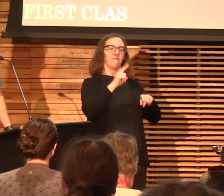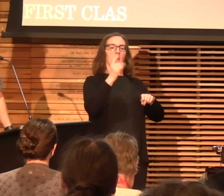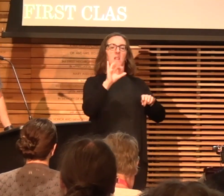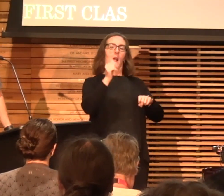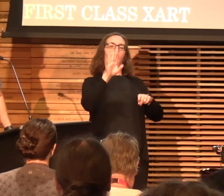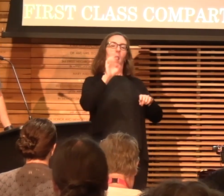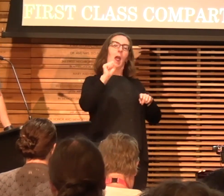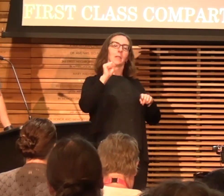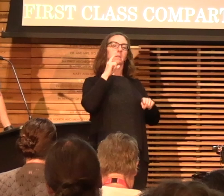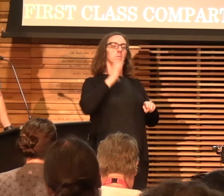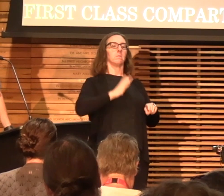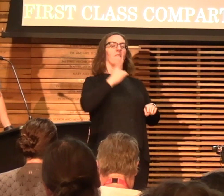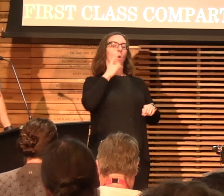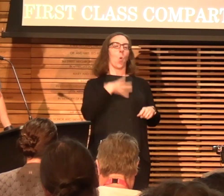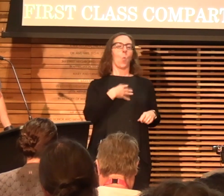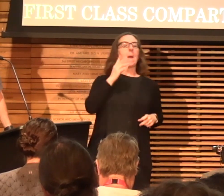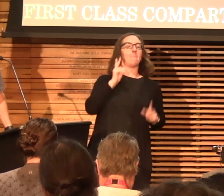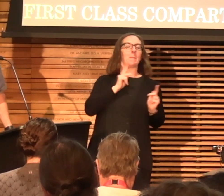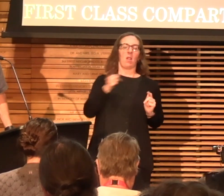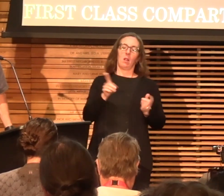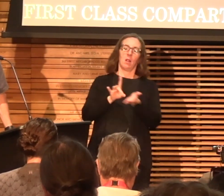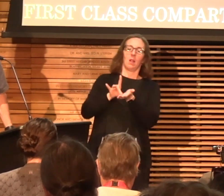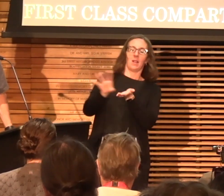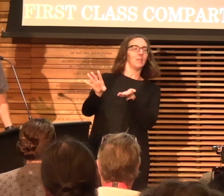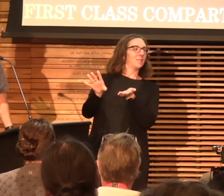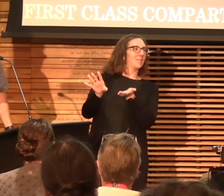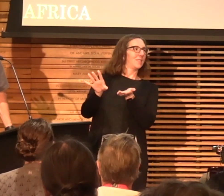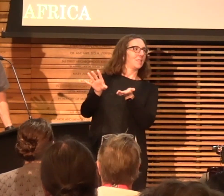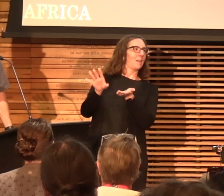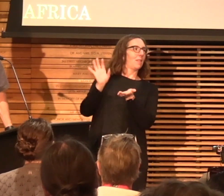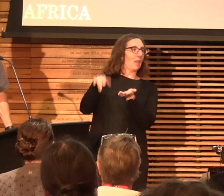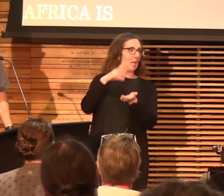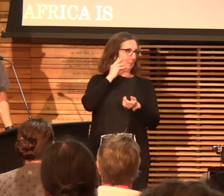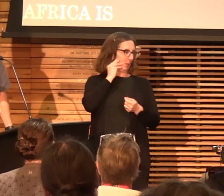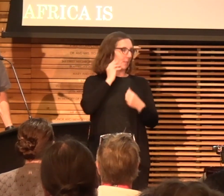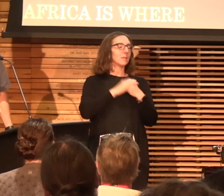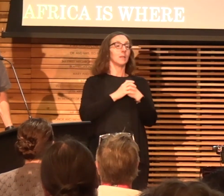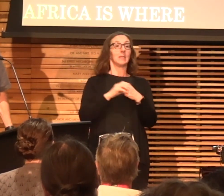And South Africa's where Gandhi first gets